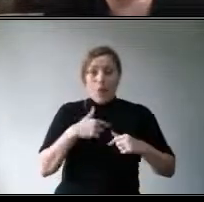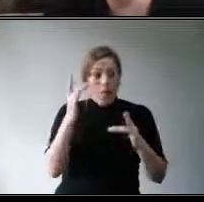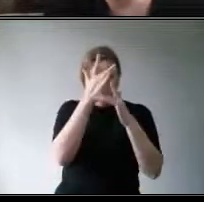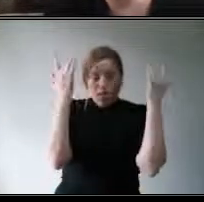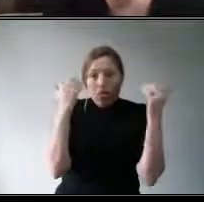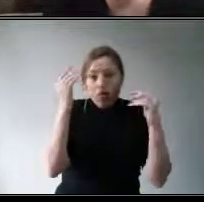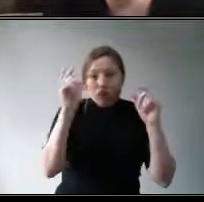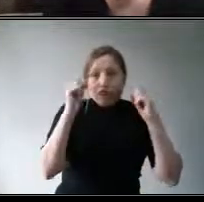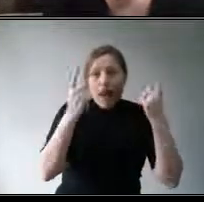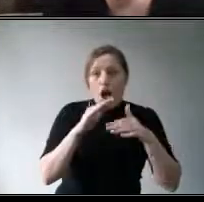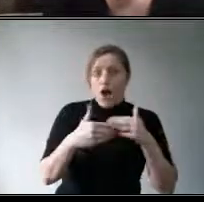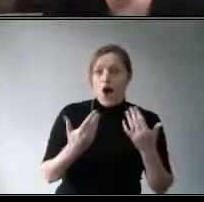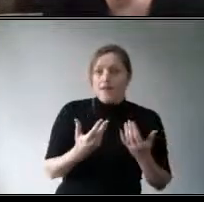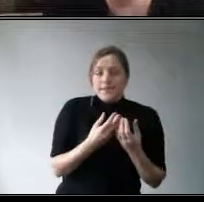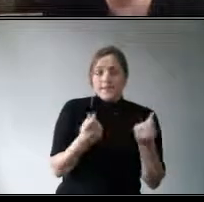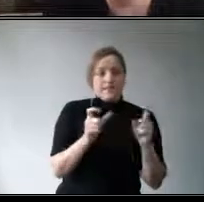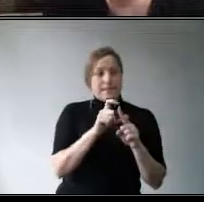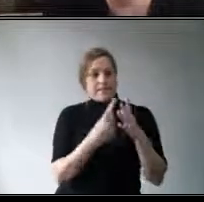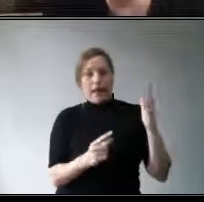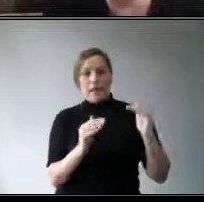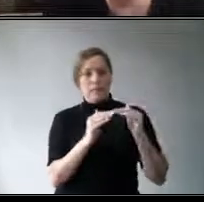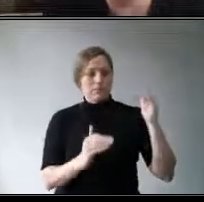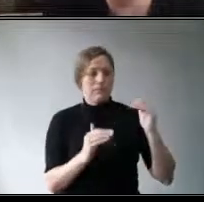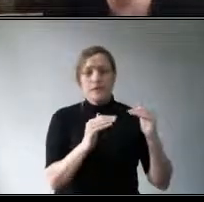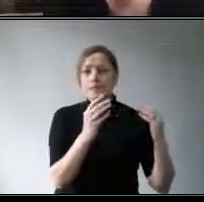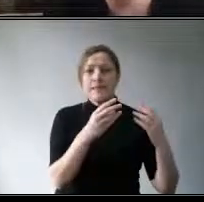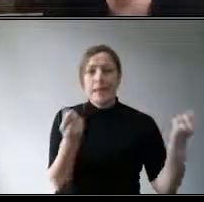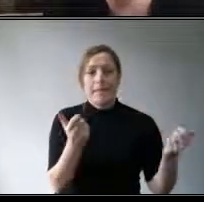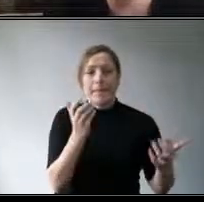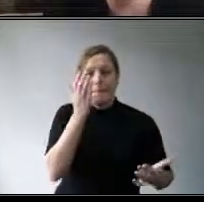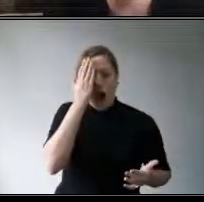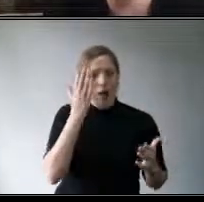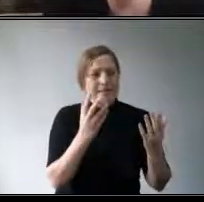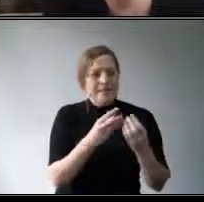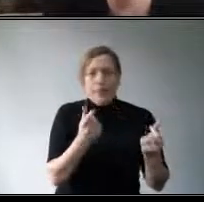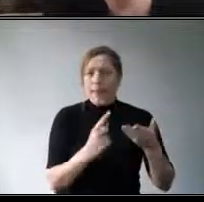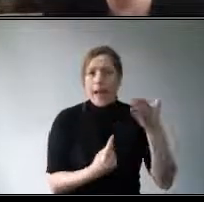an important part of having these roles within the organization to make us aware of it